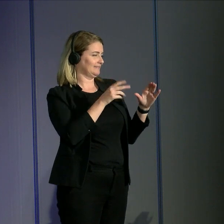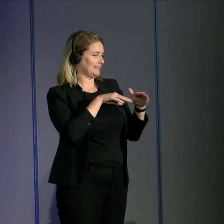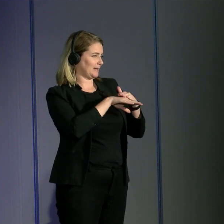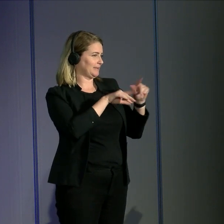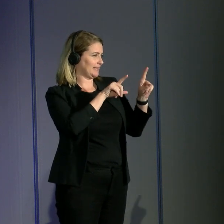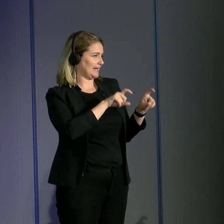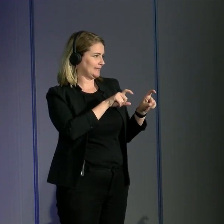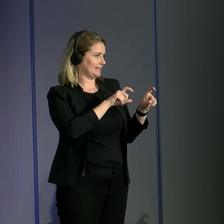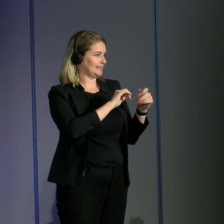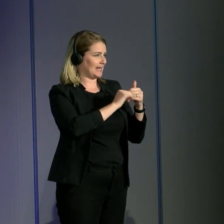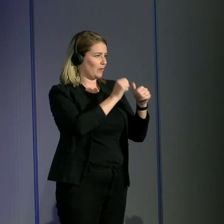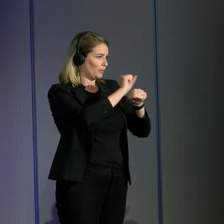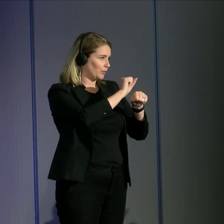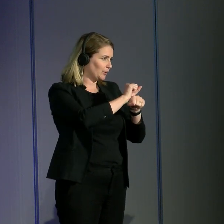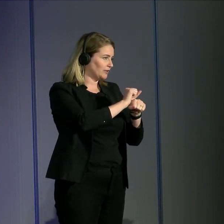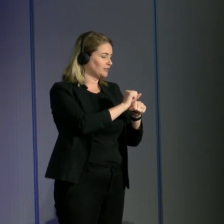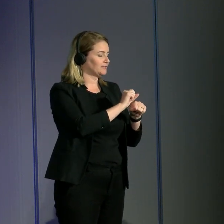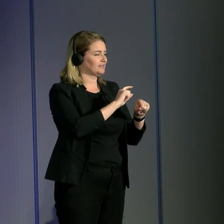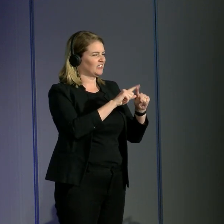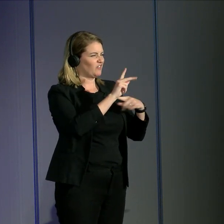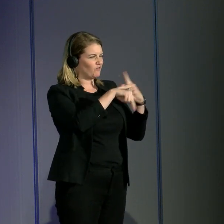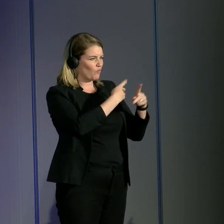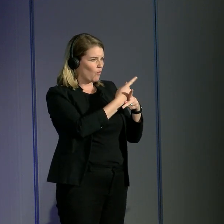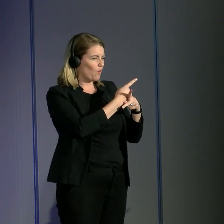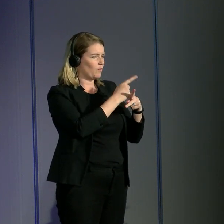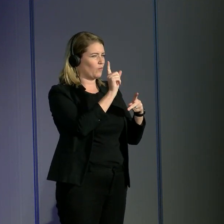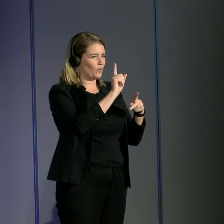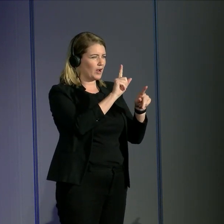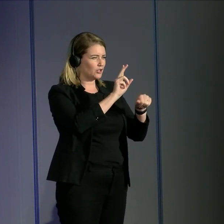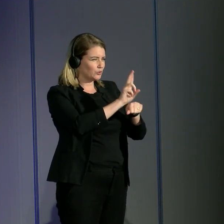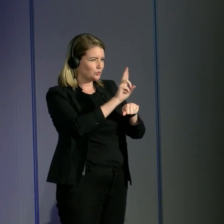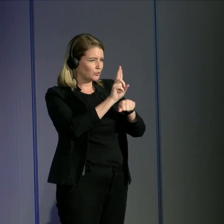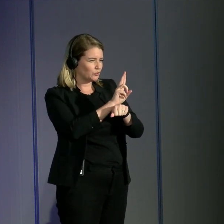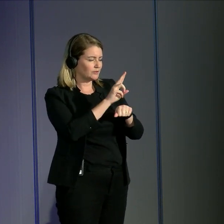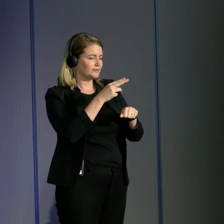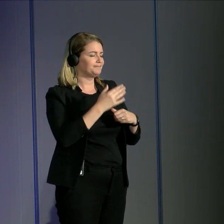works, how it breaks down the different forms of testing and where to use them and so on.